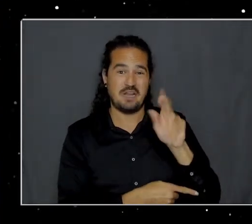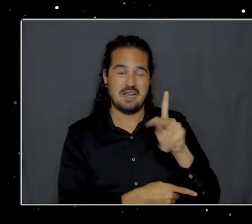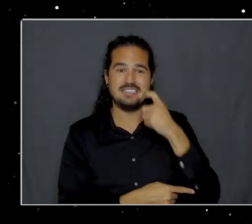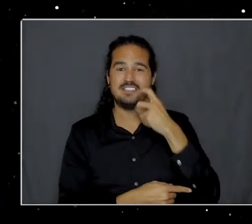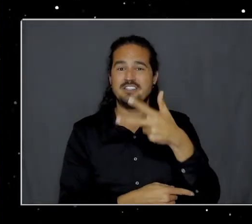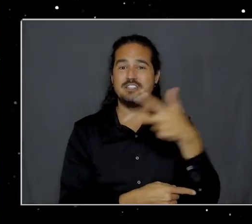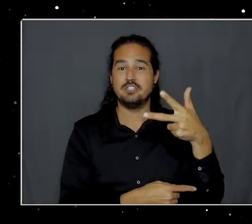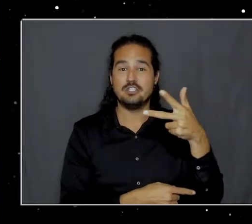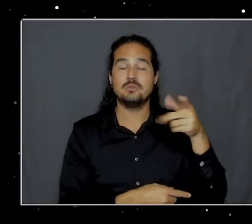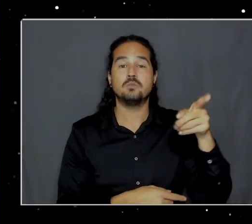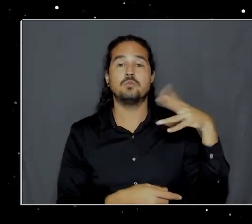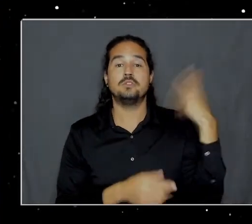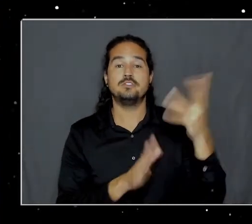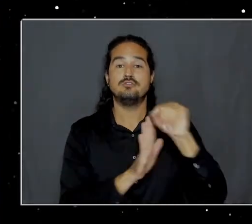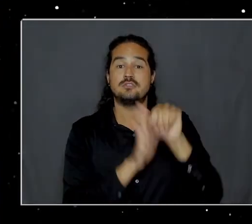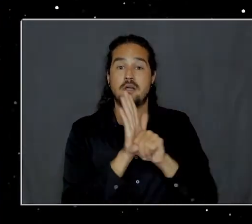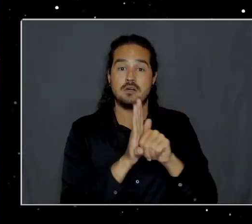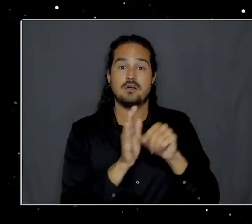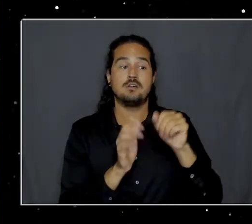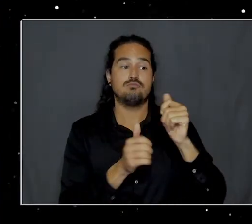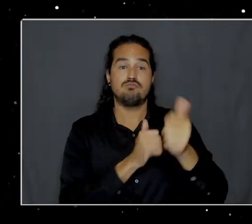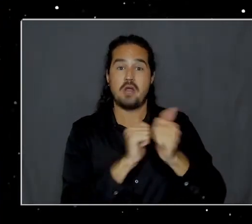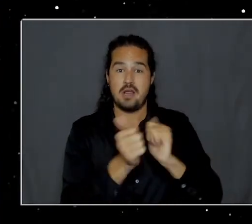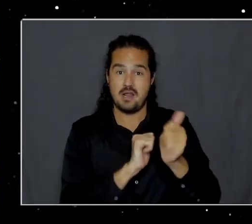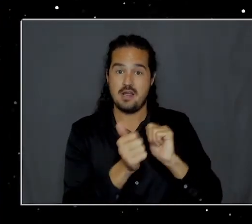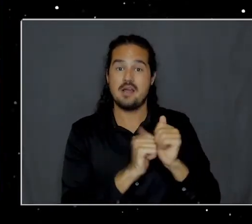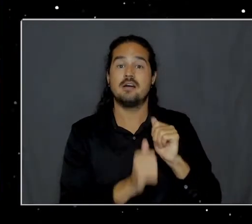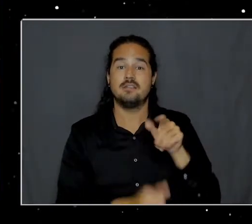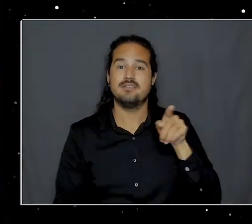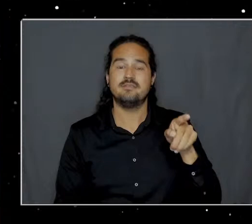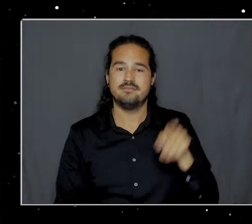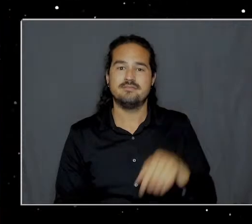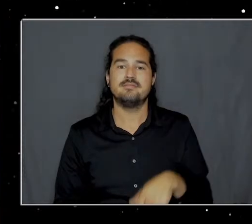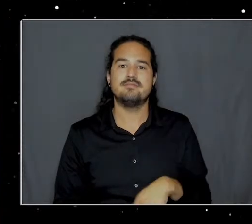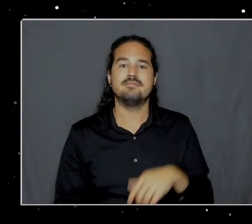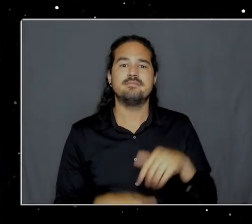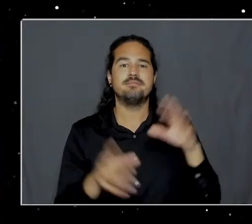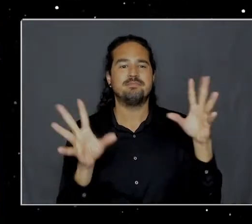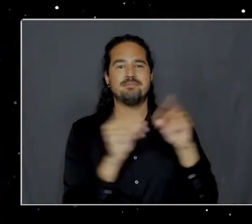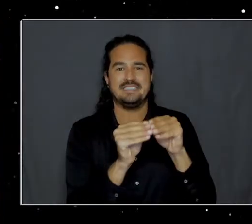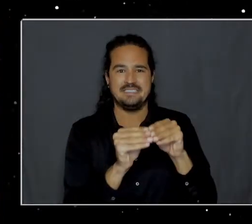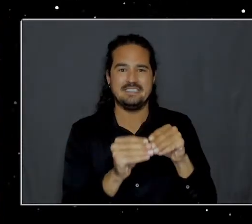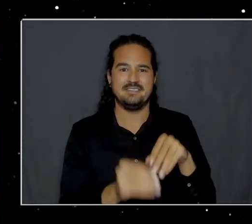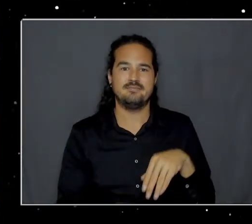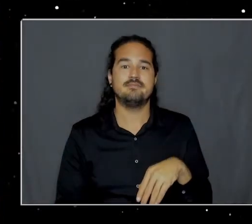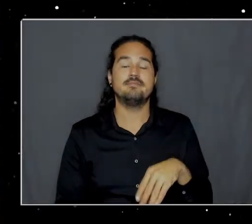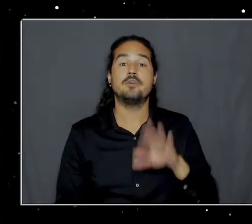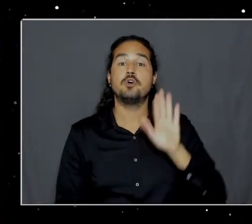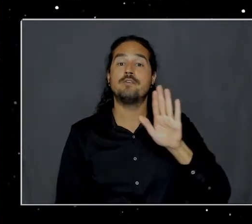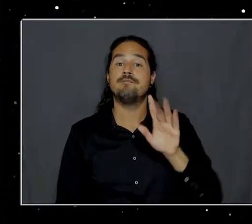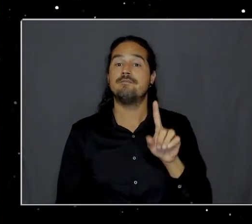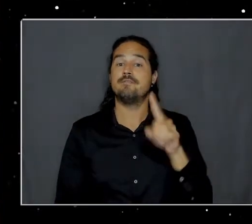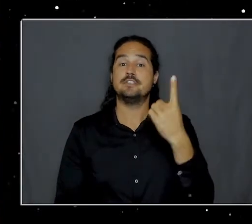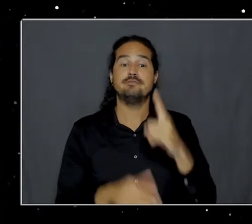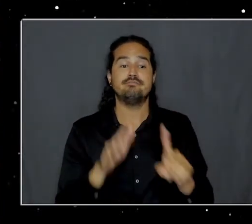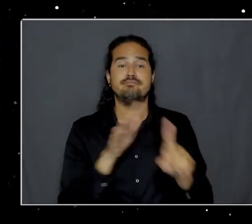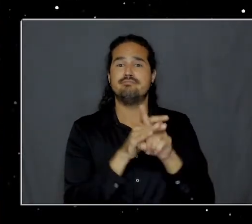HAMMER MEET. FOR IVY'S FIRST PLANNED PROTEST